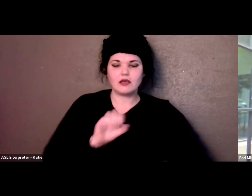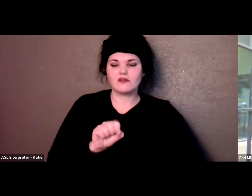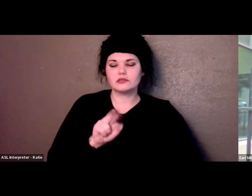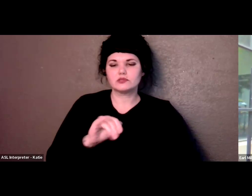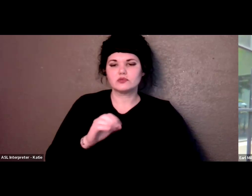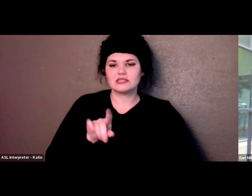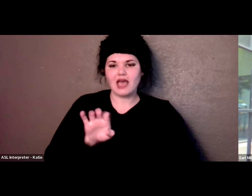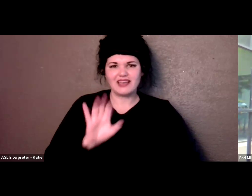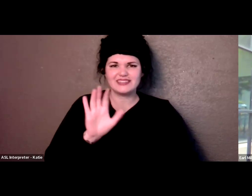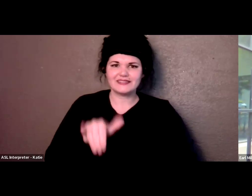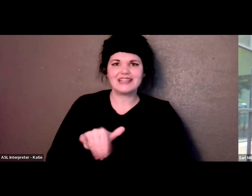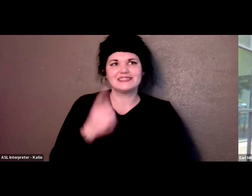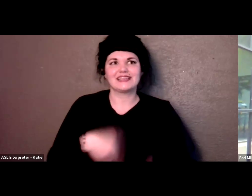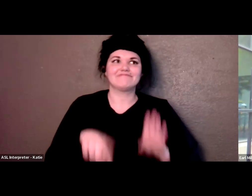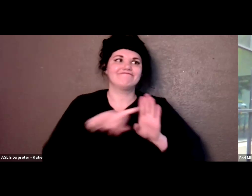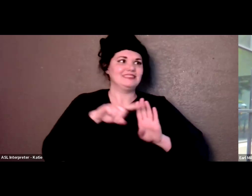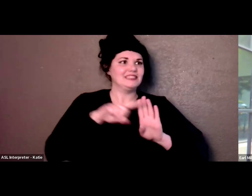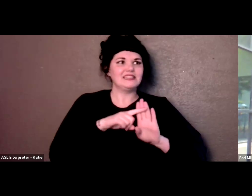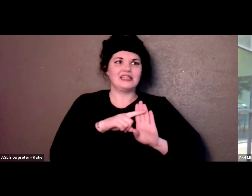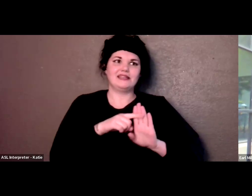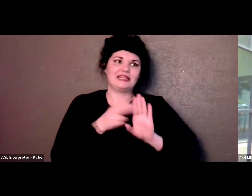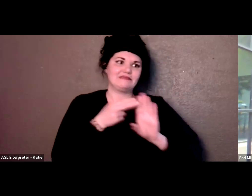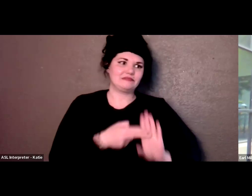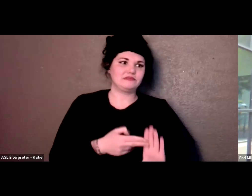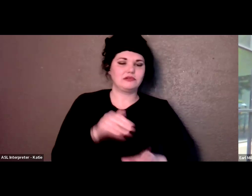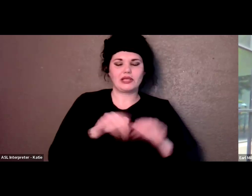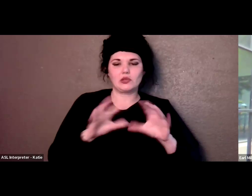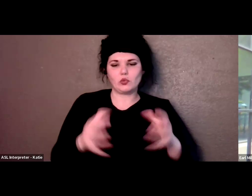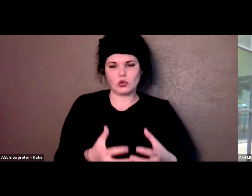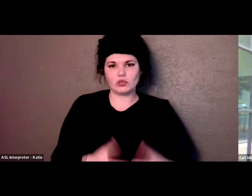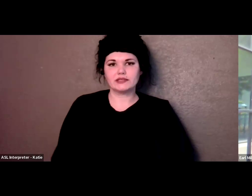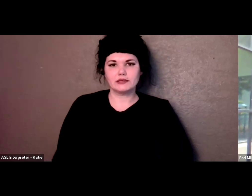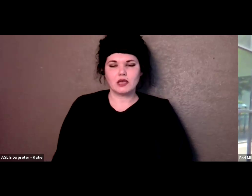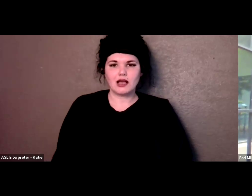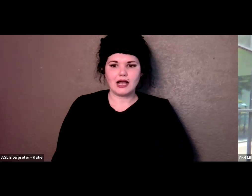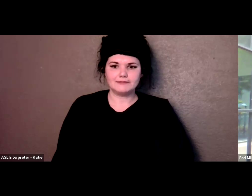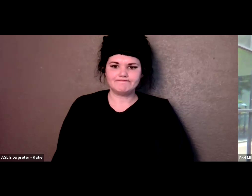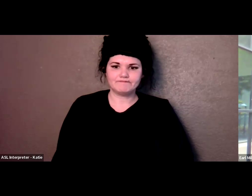I'm gonna try to block the wind. It is a taboo in this world of if you talk about it, people might